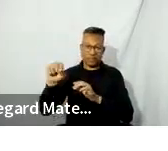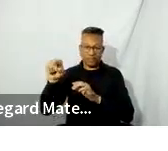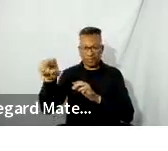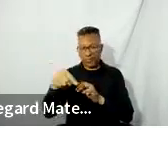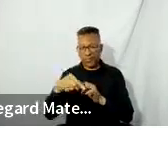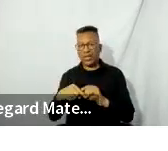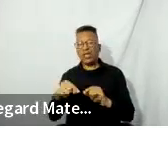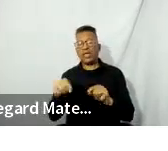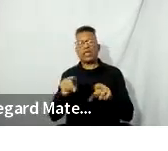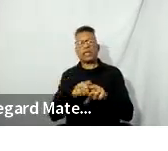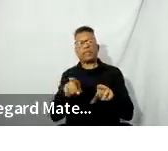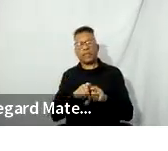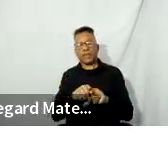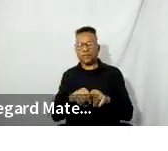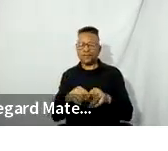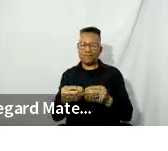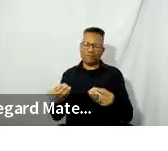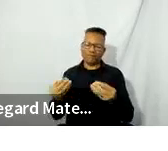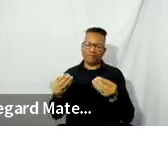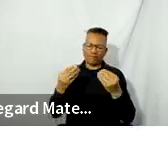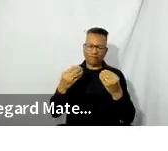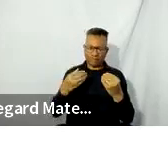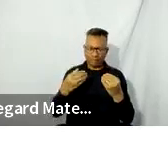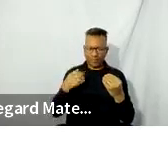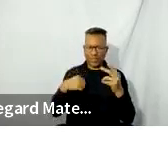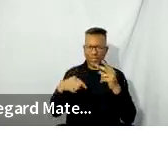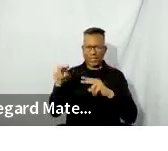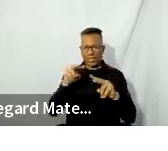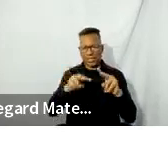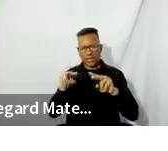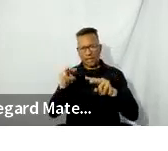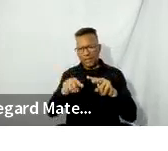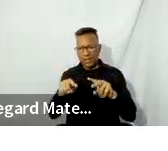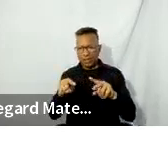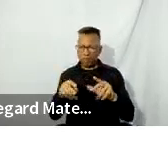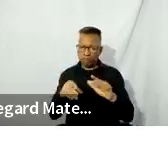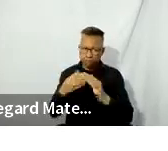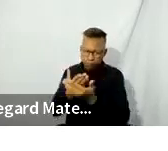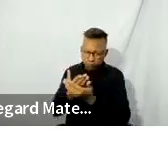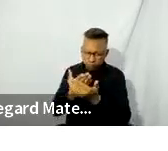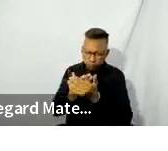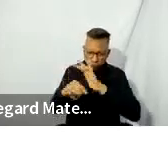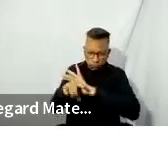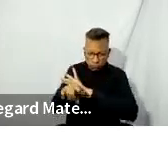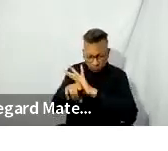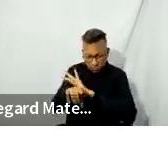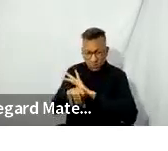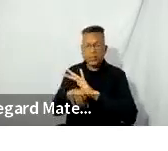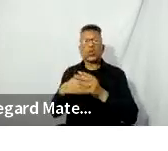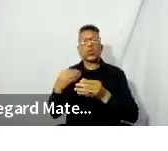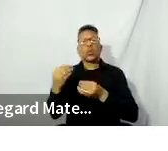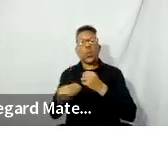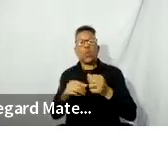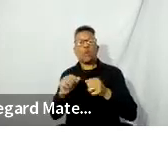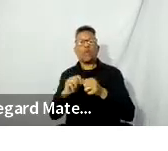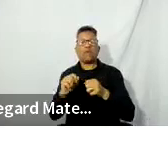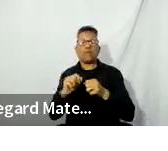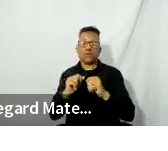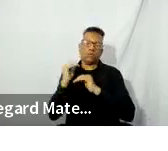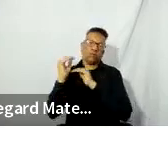inclines it, I think , towards a nk, towards a theory of social towards a theory of social order. Social order, order or social reproduction, rather than a theory of of social ansformation